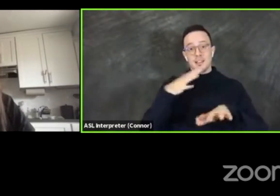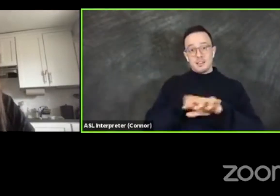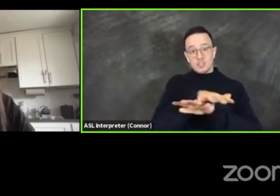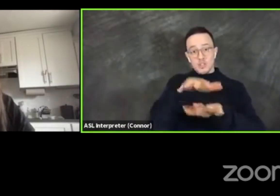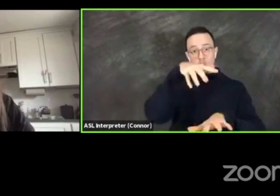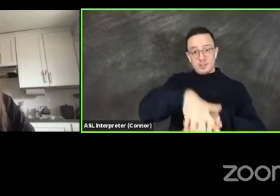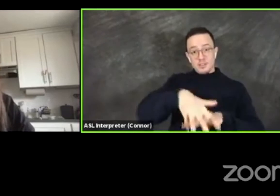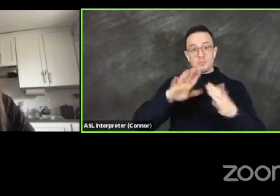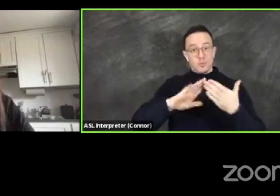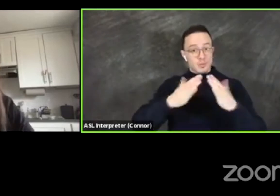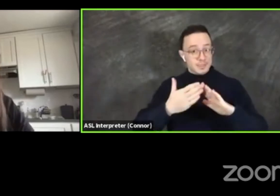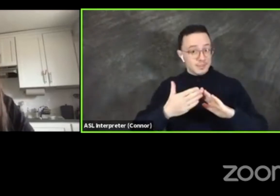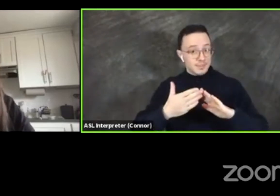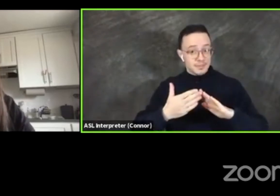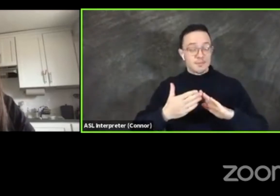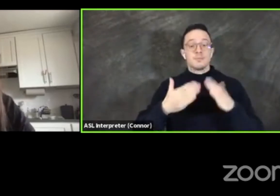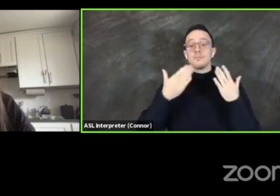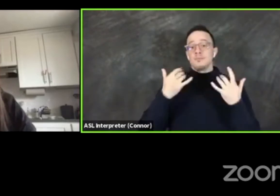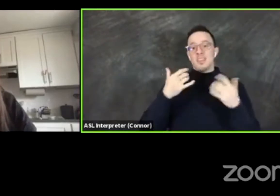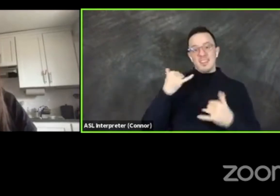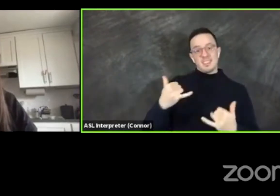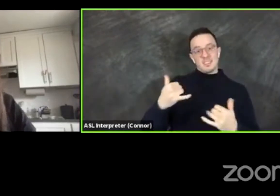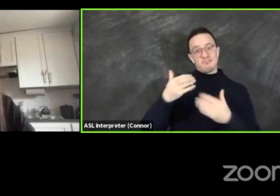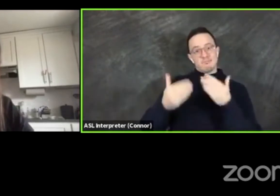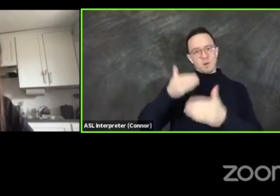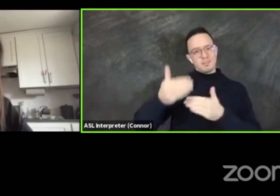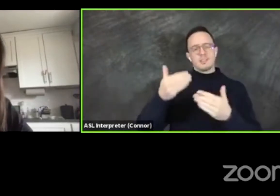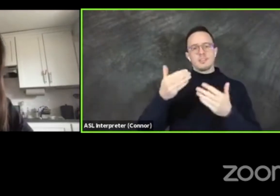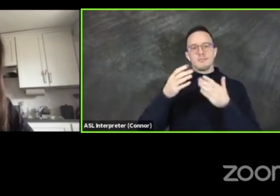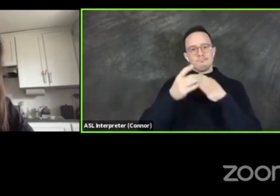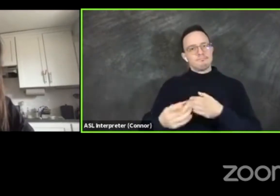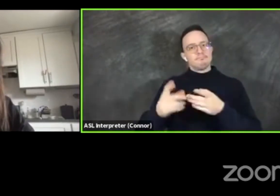CONTRIBUTING TO CLIMATE CHANGE THAT DISPROPORTIONATELY IMPACT INDIGENOUS COMMUNITIES